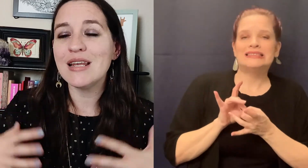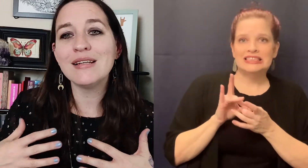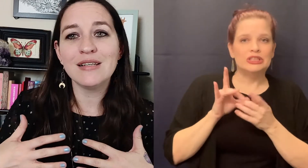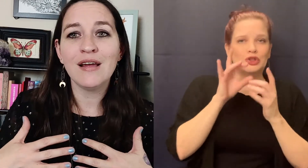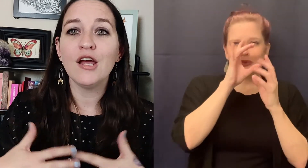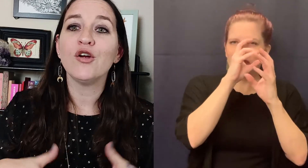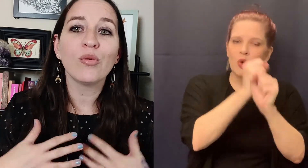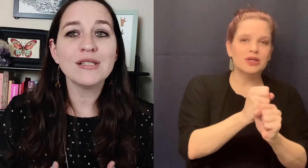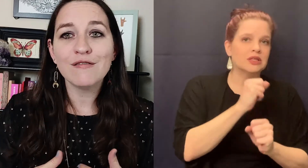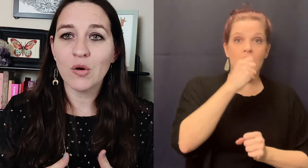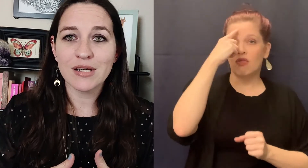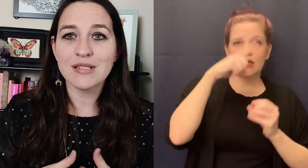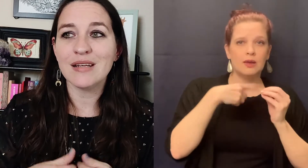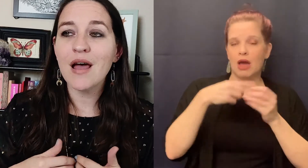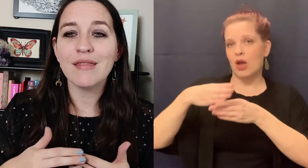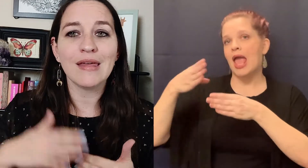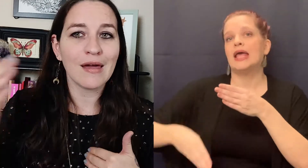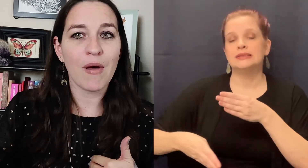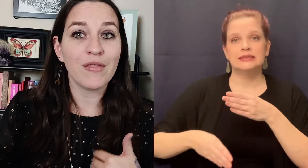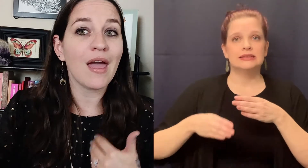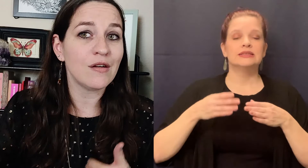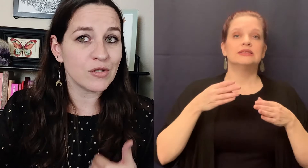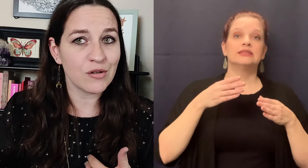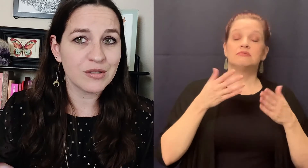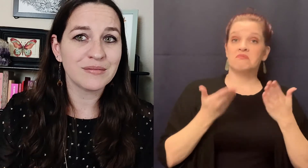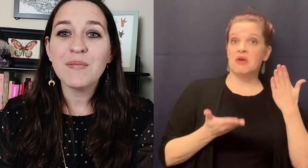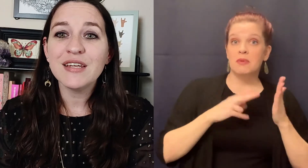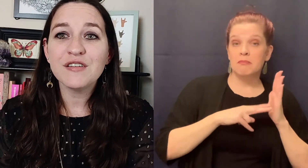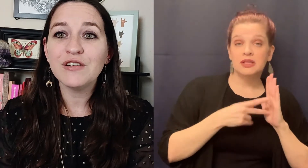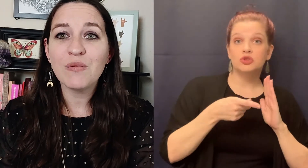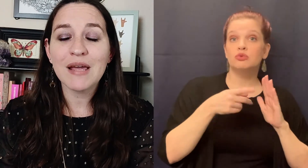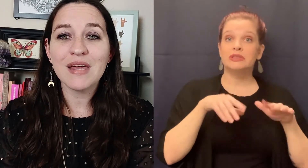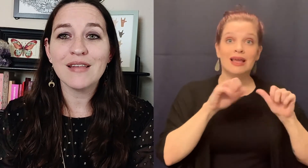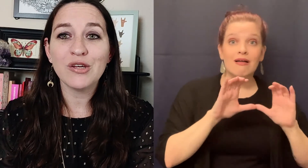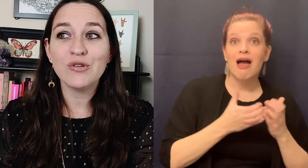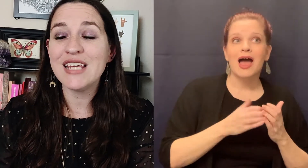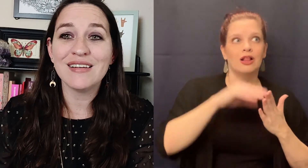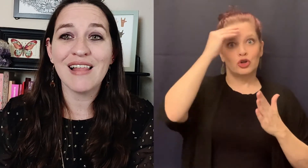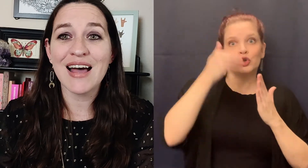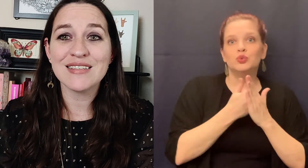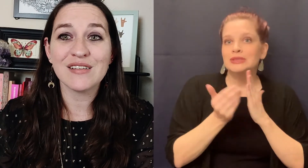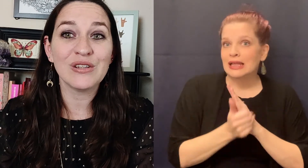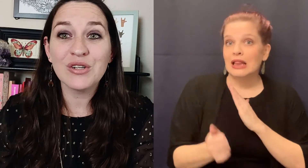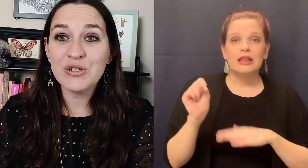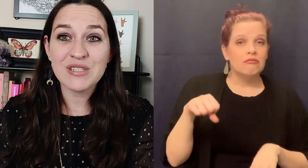connected, you're present, focused, not thinking about the end result. Tapping into flow might mean that you could take a class, learn a new